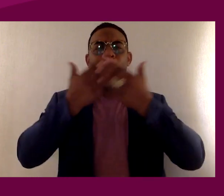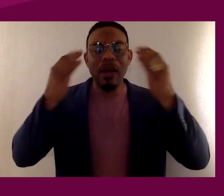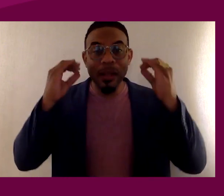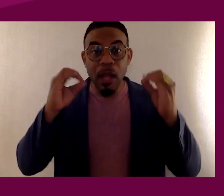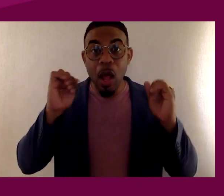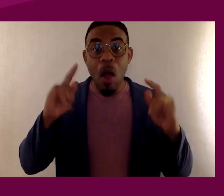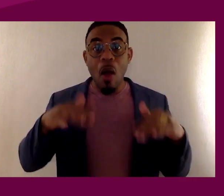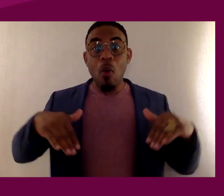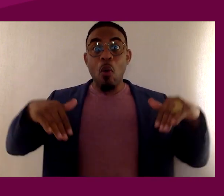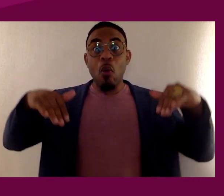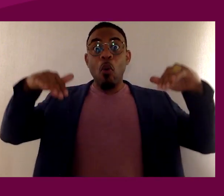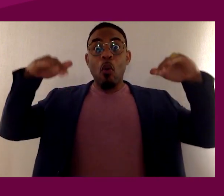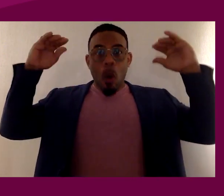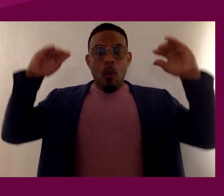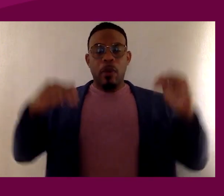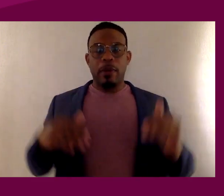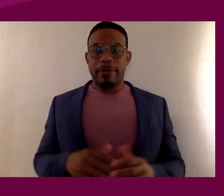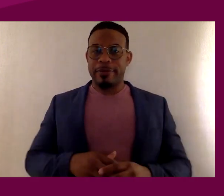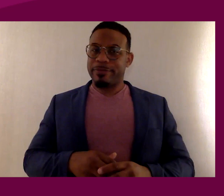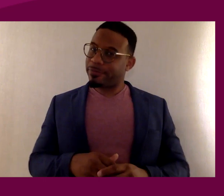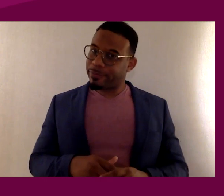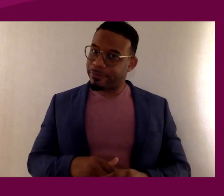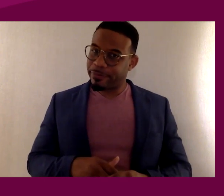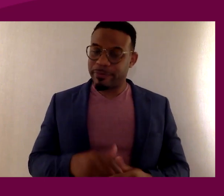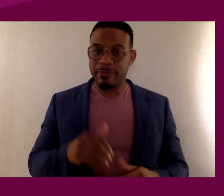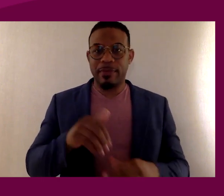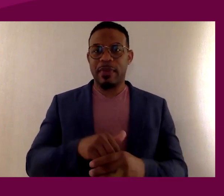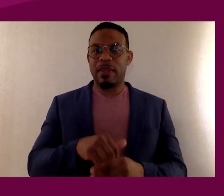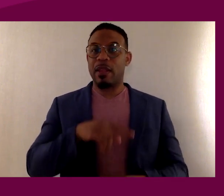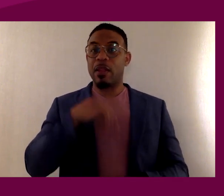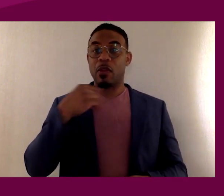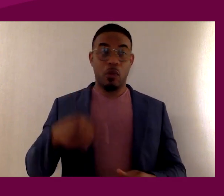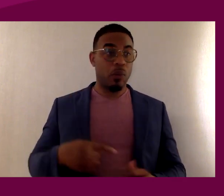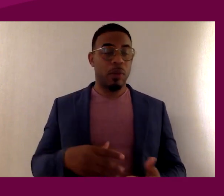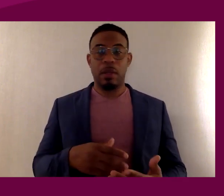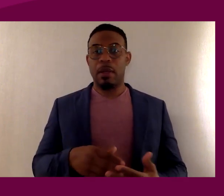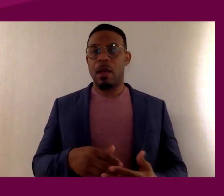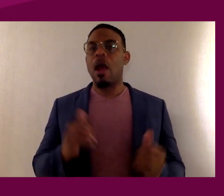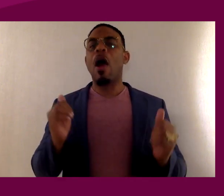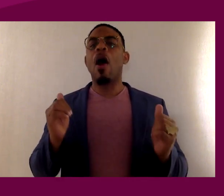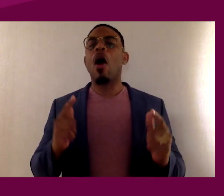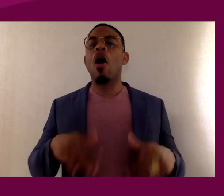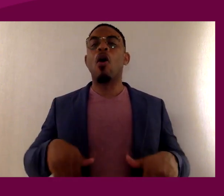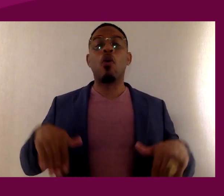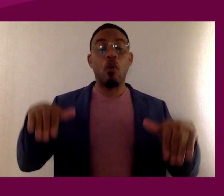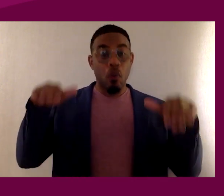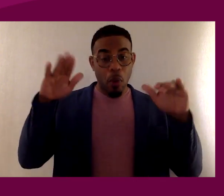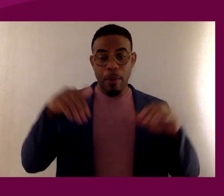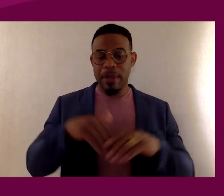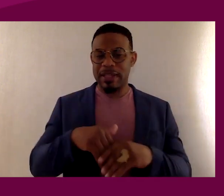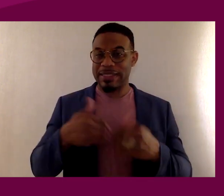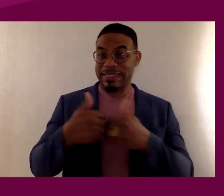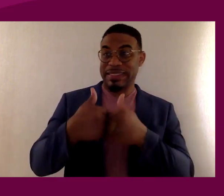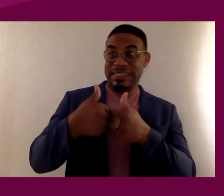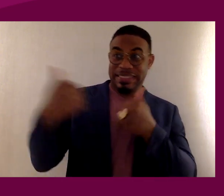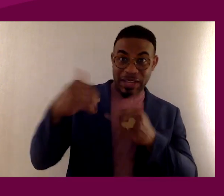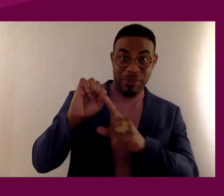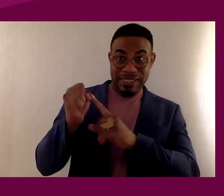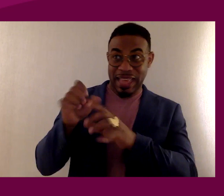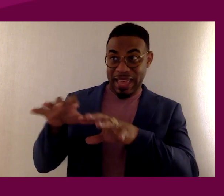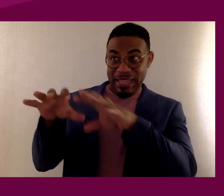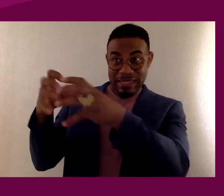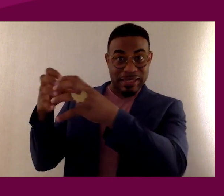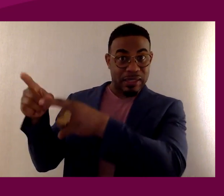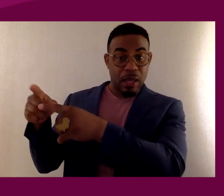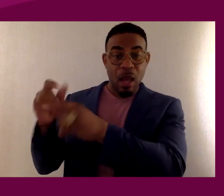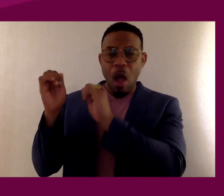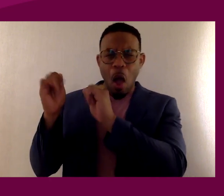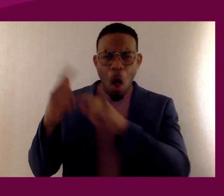in their leaderships, none. All had grown up in the Soviet Union, all had grown up in a segregated